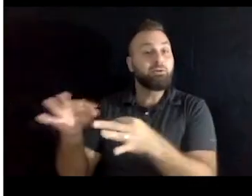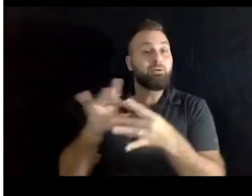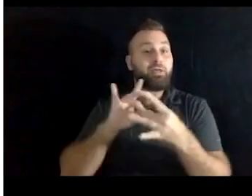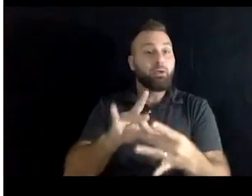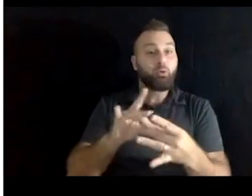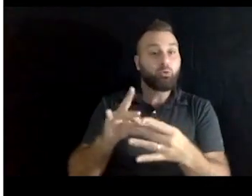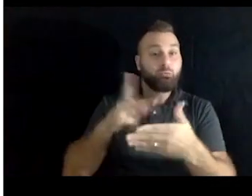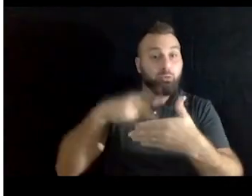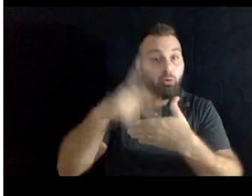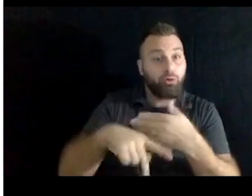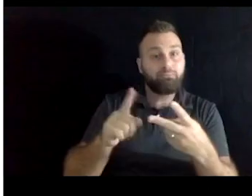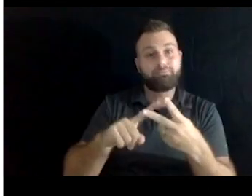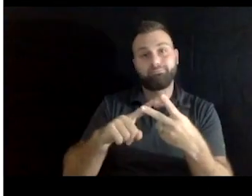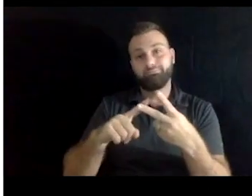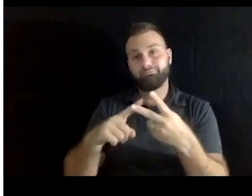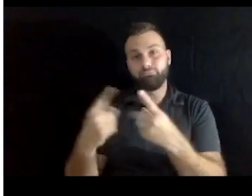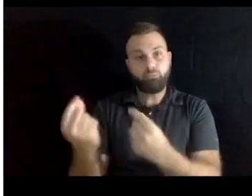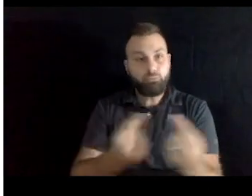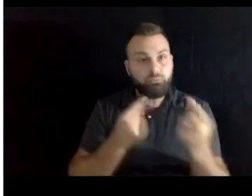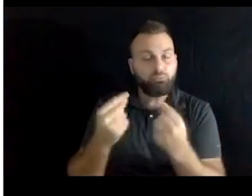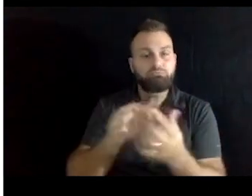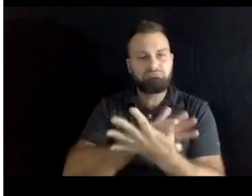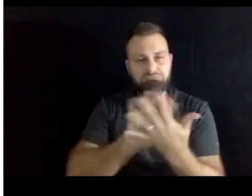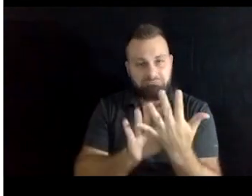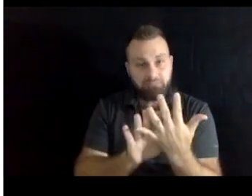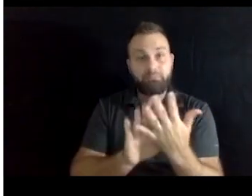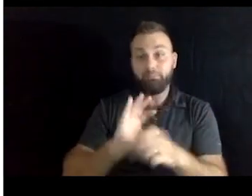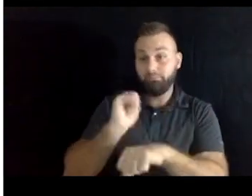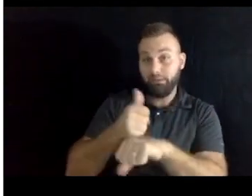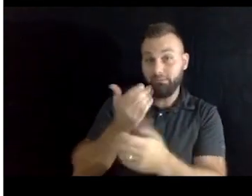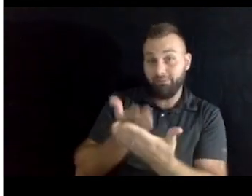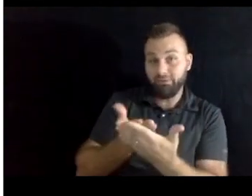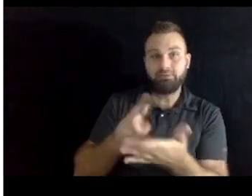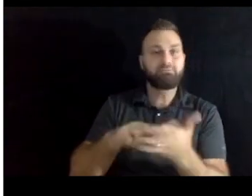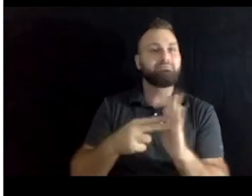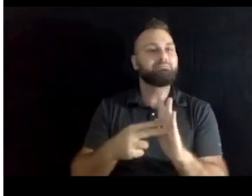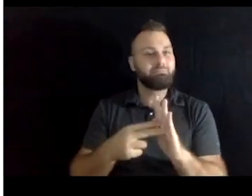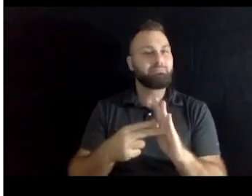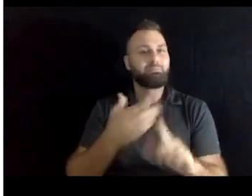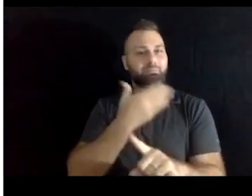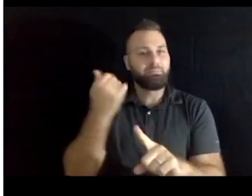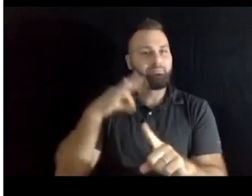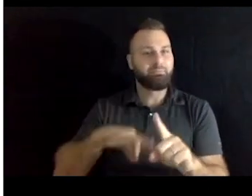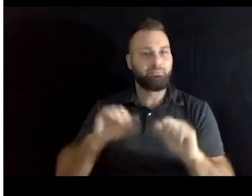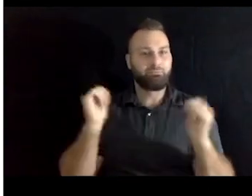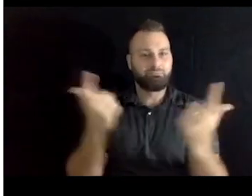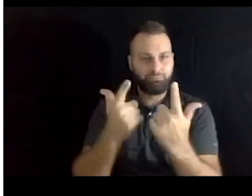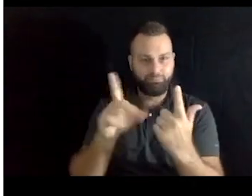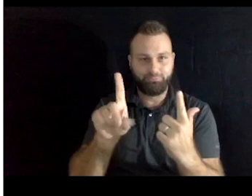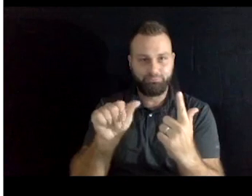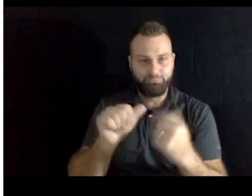we end up in a better place and the final one is that the search for evidence based policy,